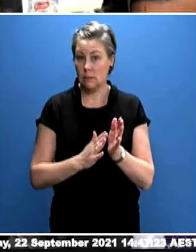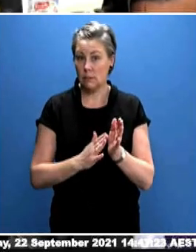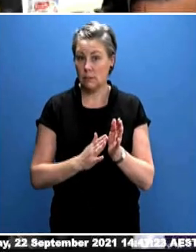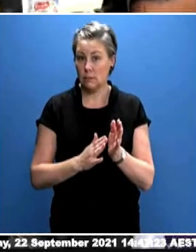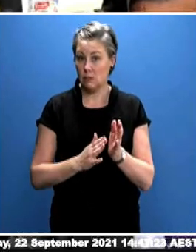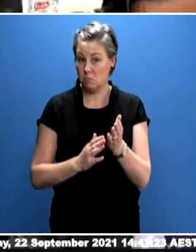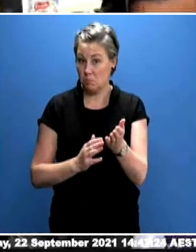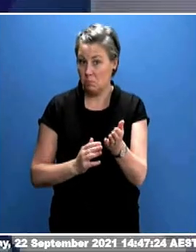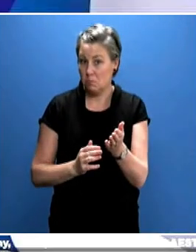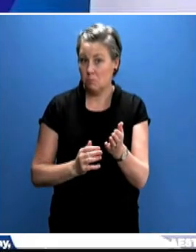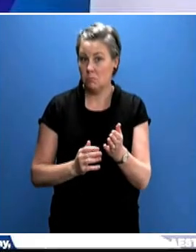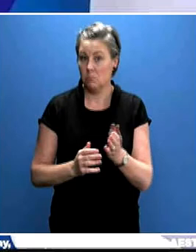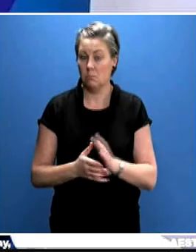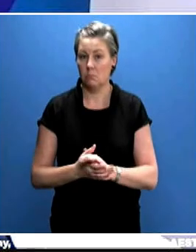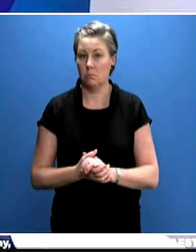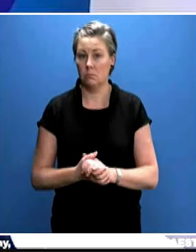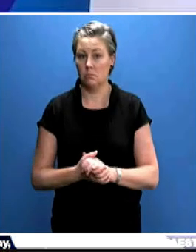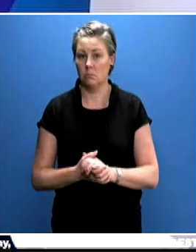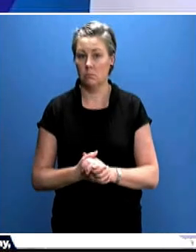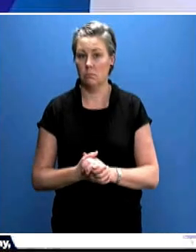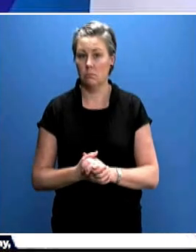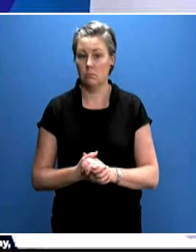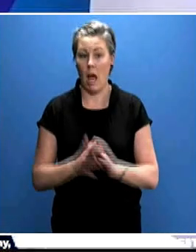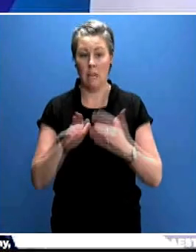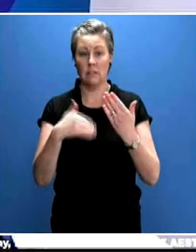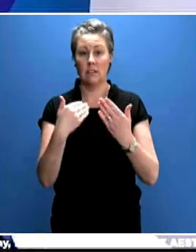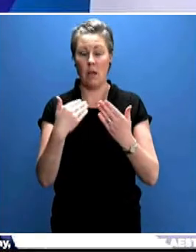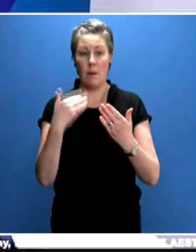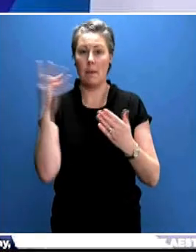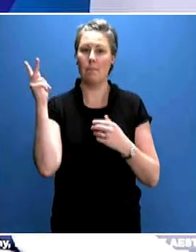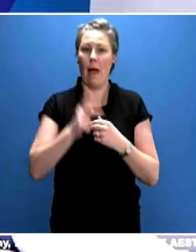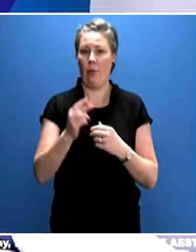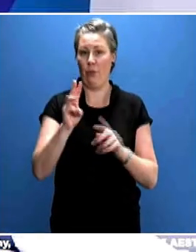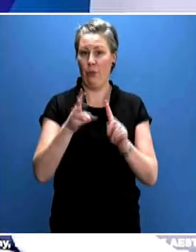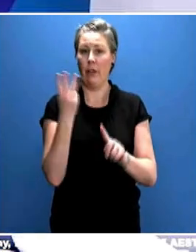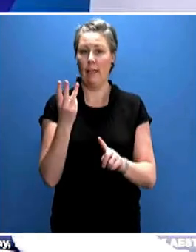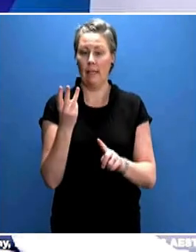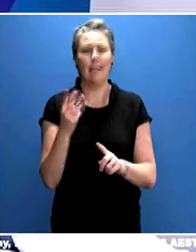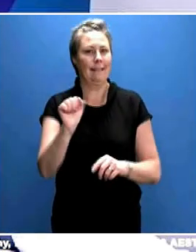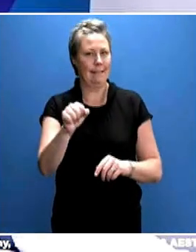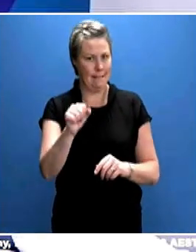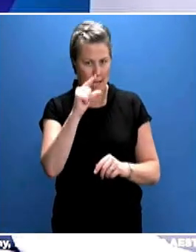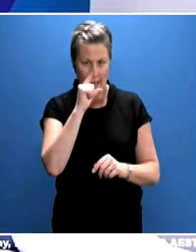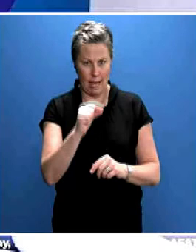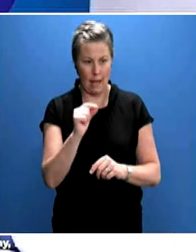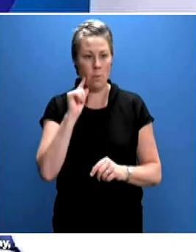is it a convenient time to take a break until at 3PM Yes, certainly. We'll do that and resume at 3 pm.